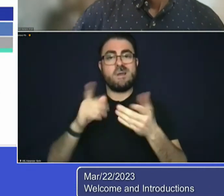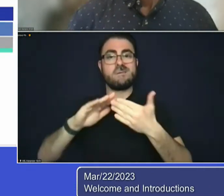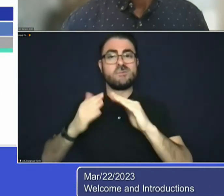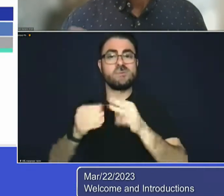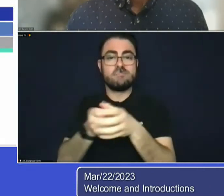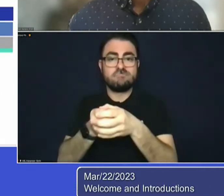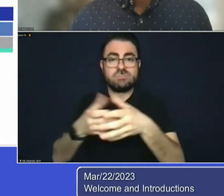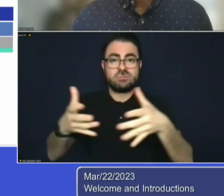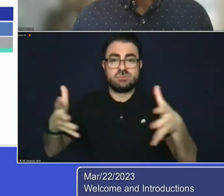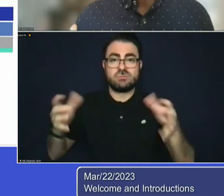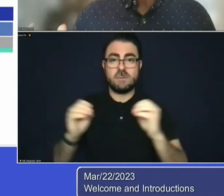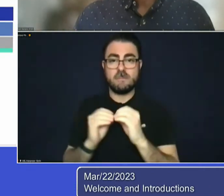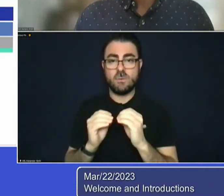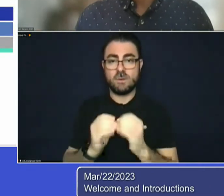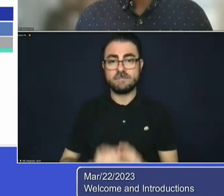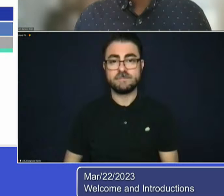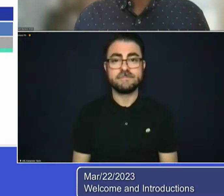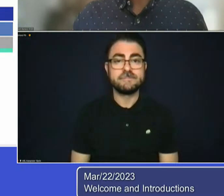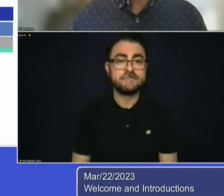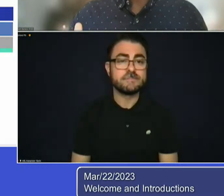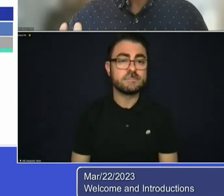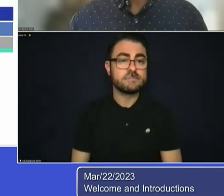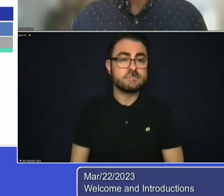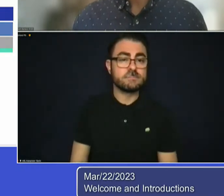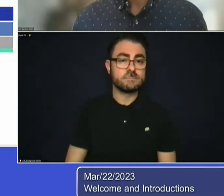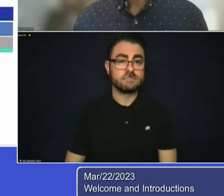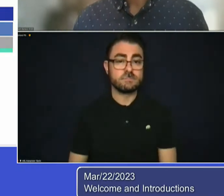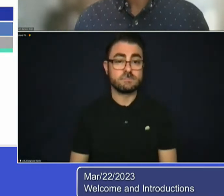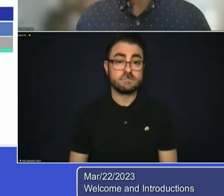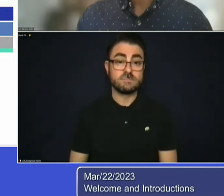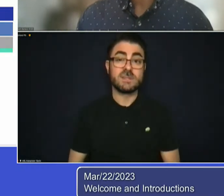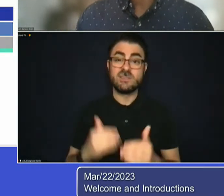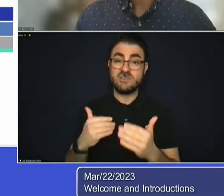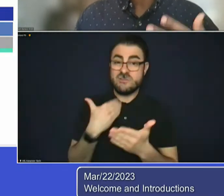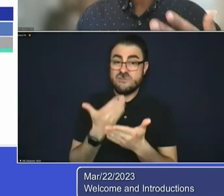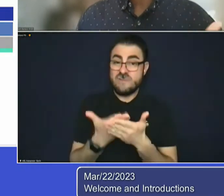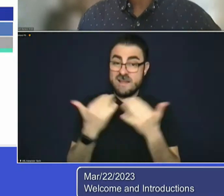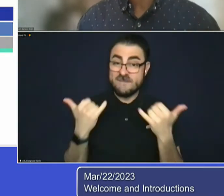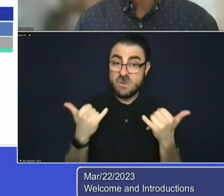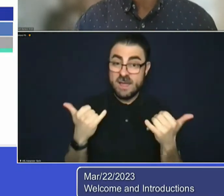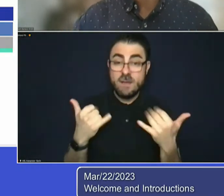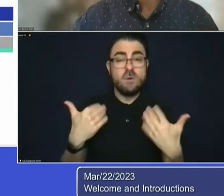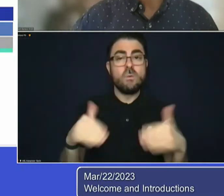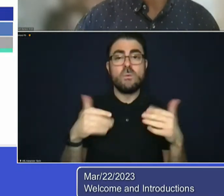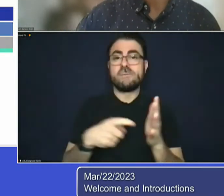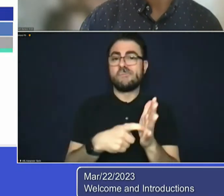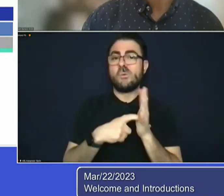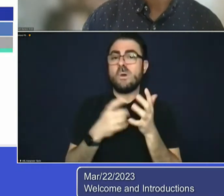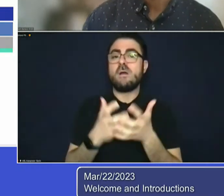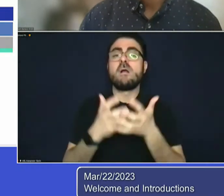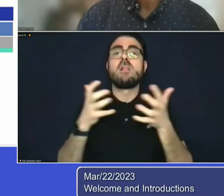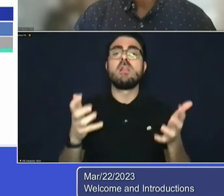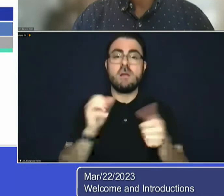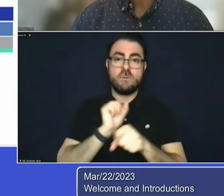COMMUNITY CAPACITY GROWS.